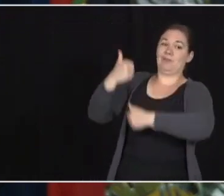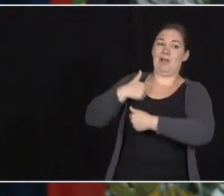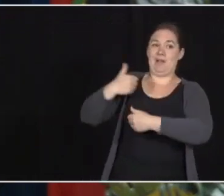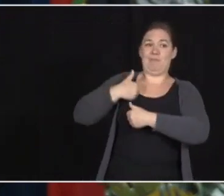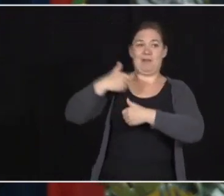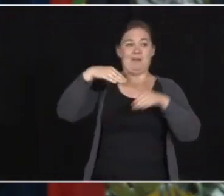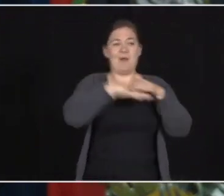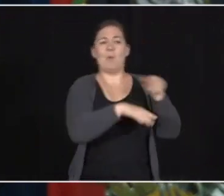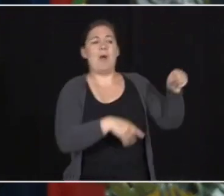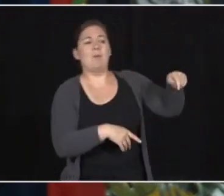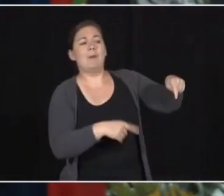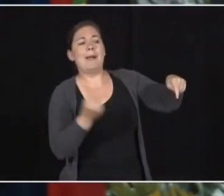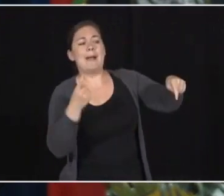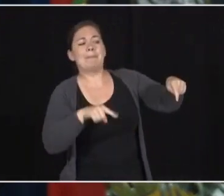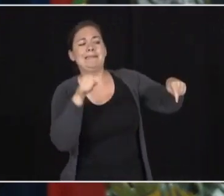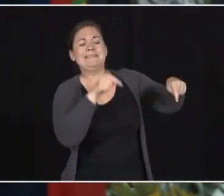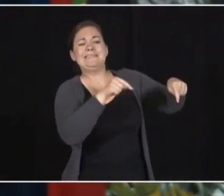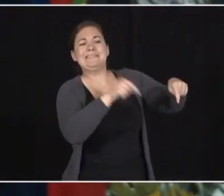Let's call the military and.